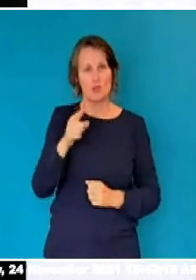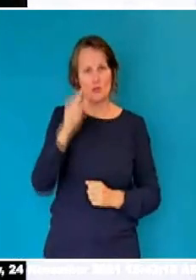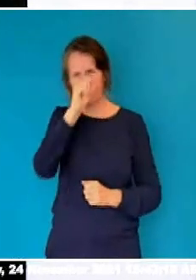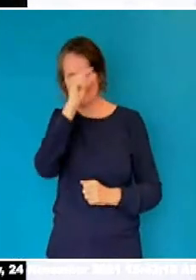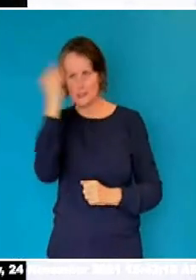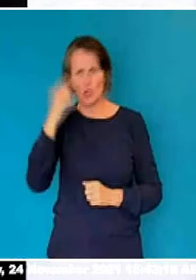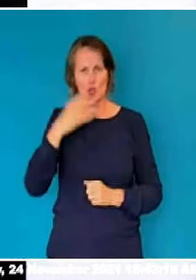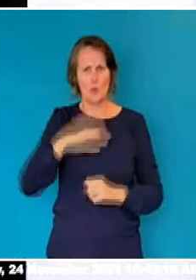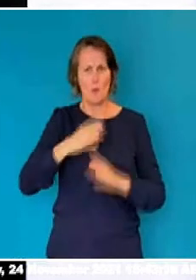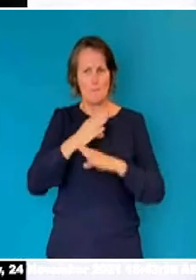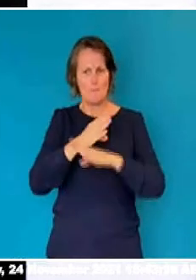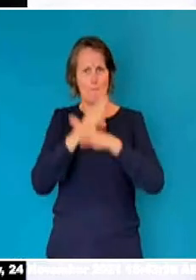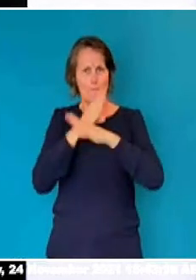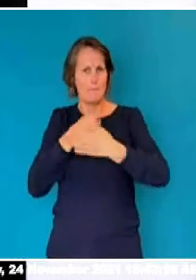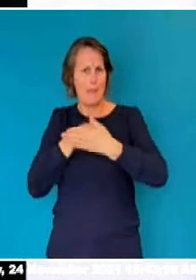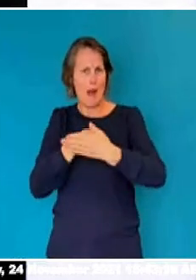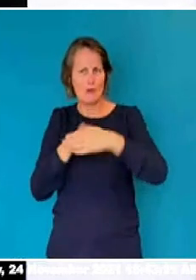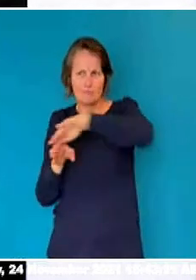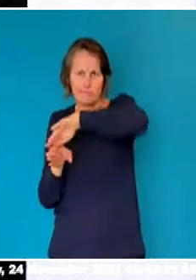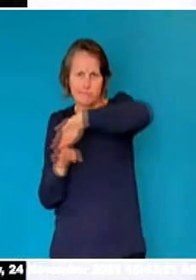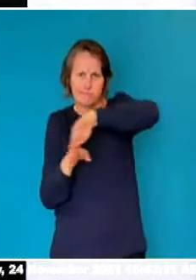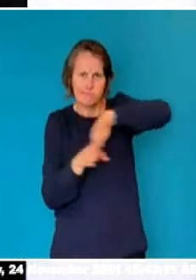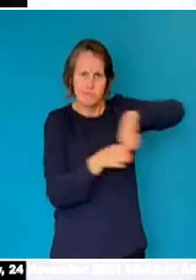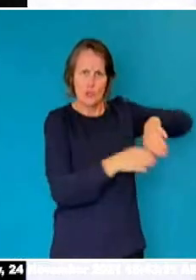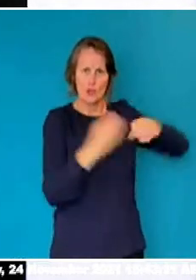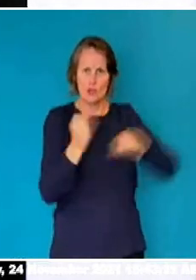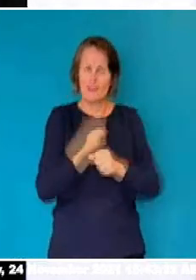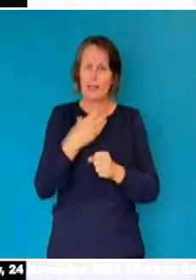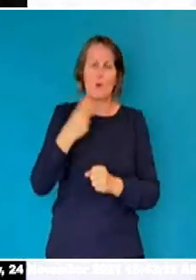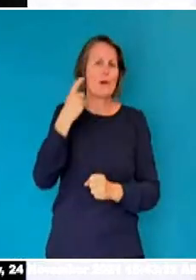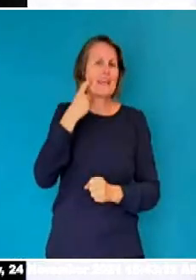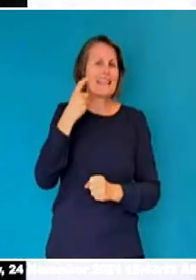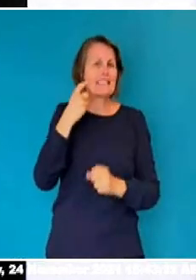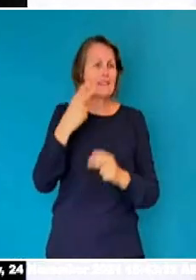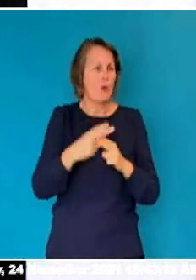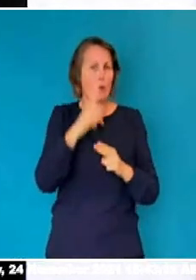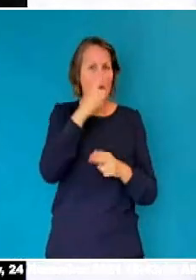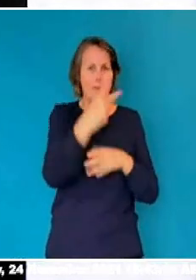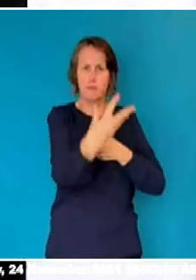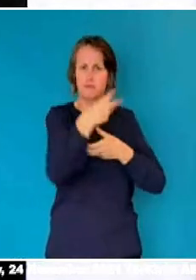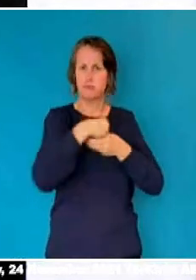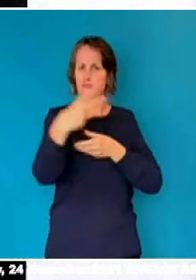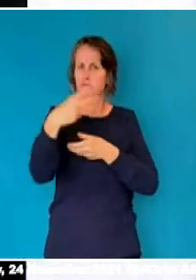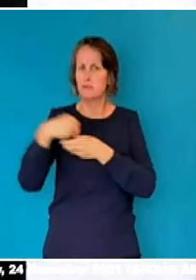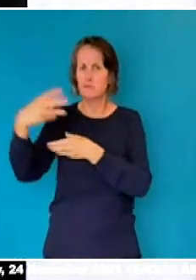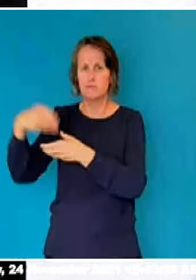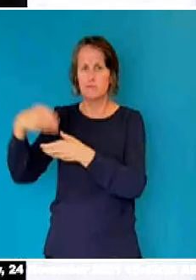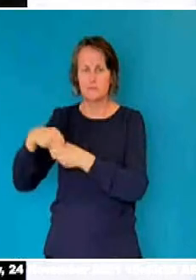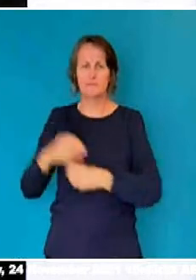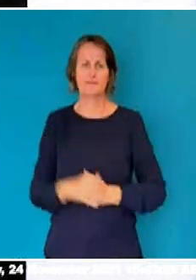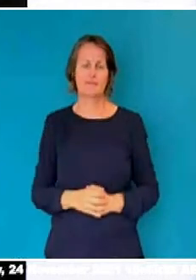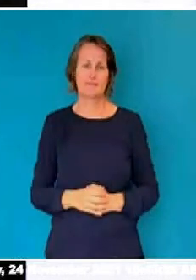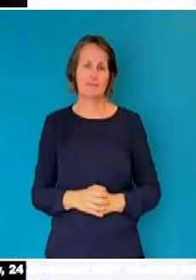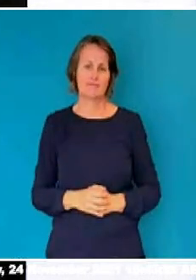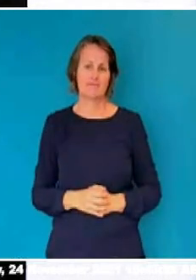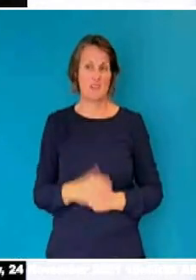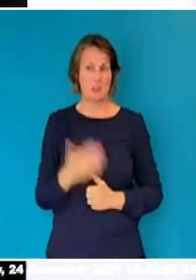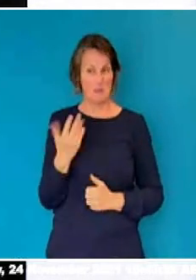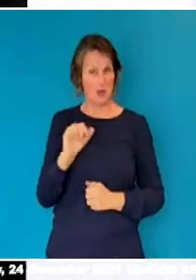employment? MS STEWART: Yes. Based upon your participation numbers, that approach doesn't appear to be